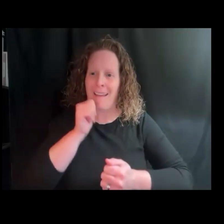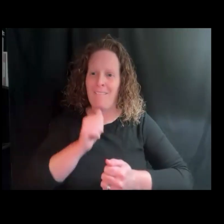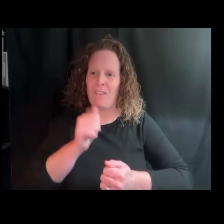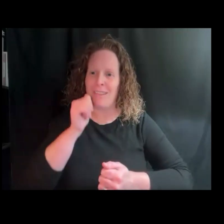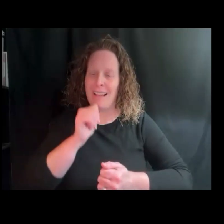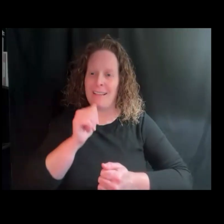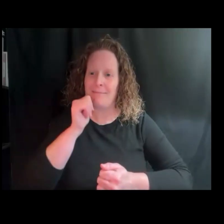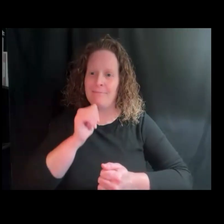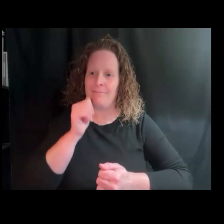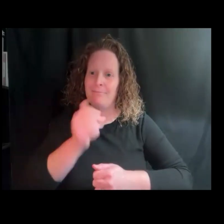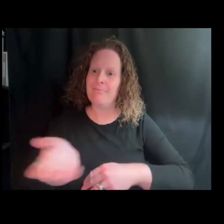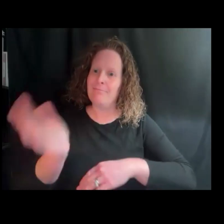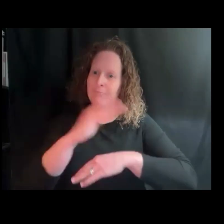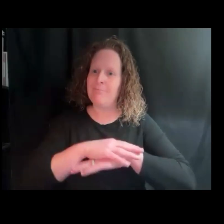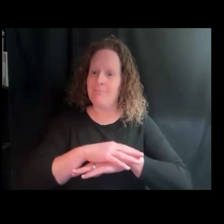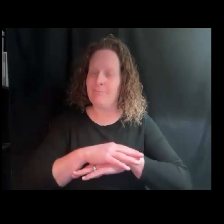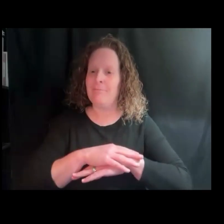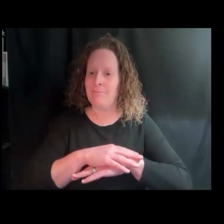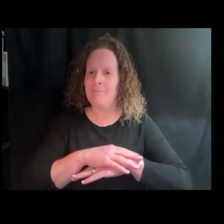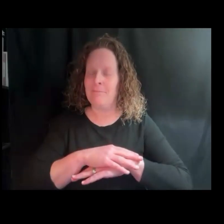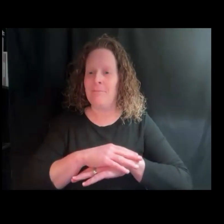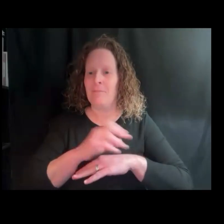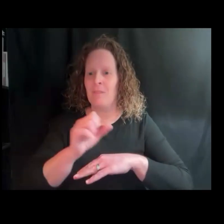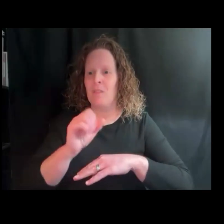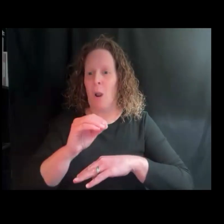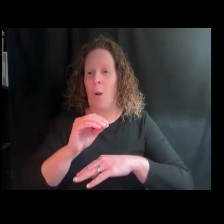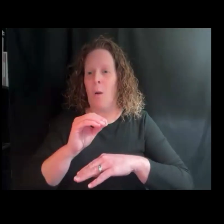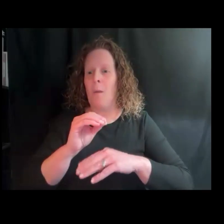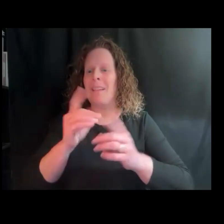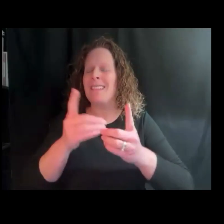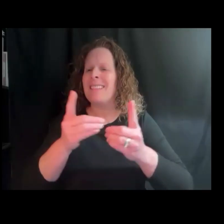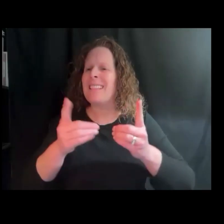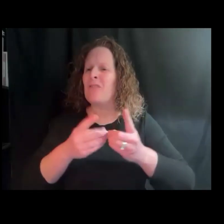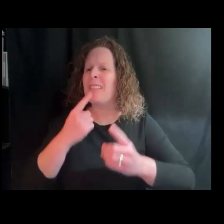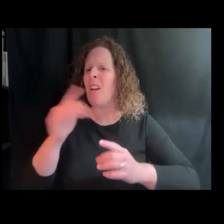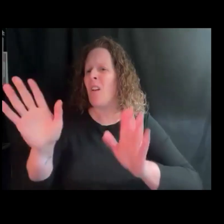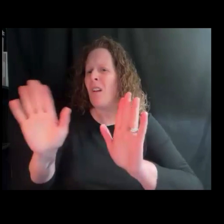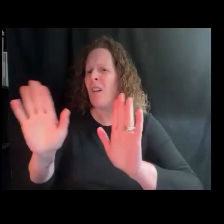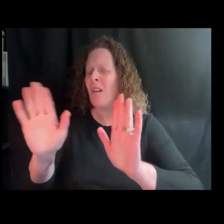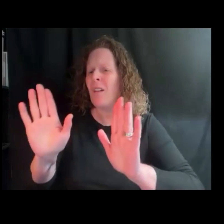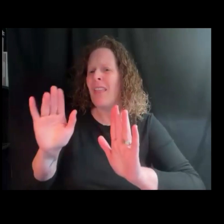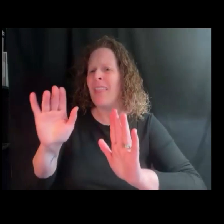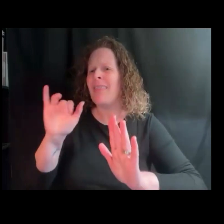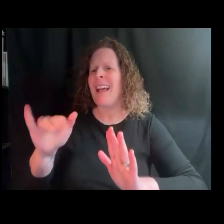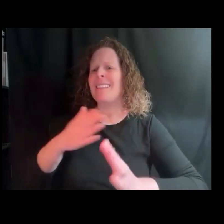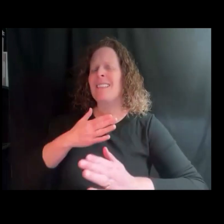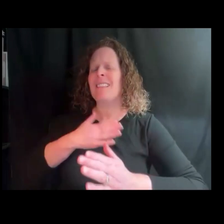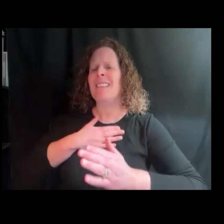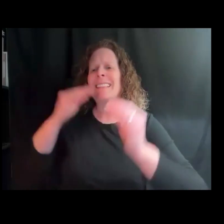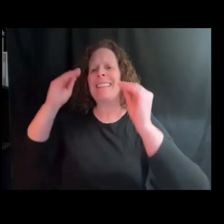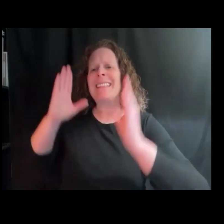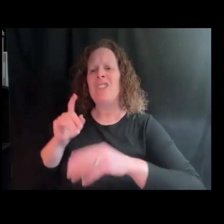Their goal is to be able to satisfy the needs of the student effectively. And without that information it's harder for them